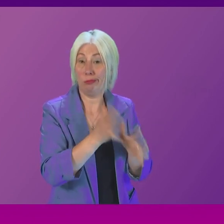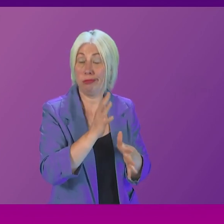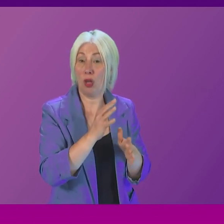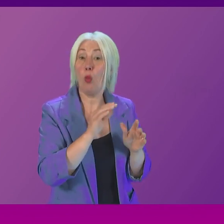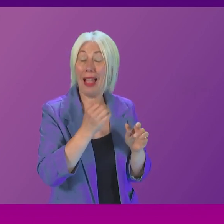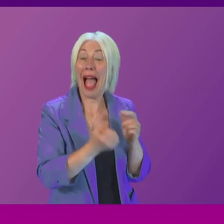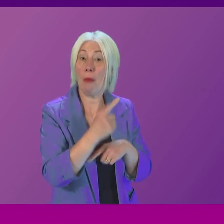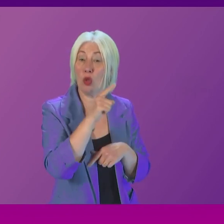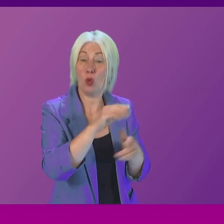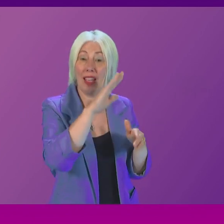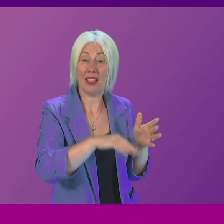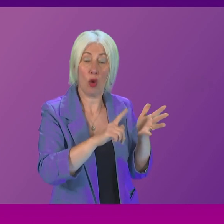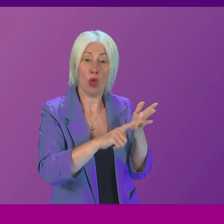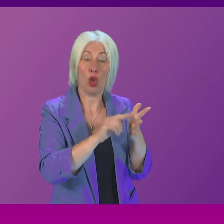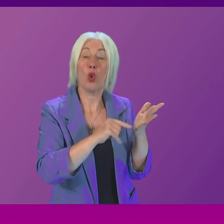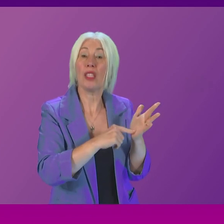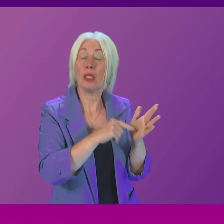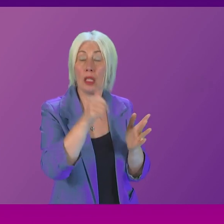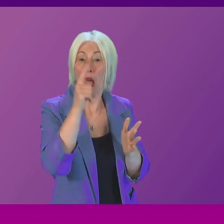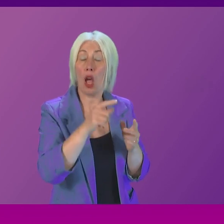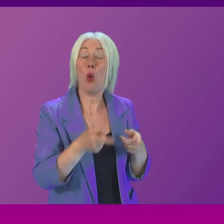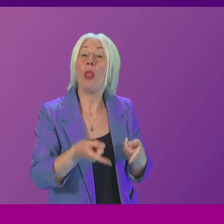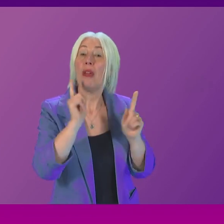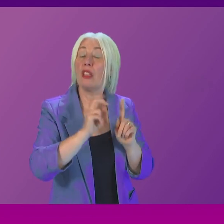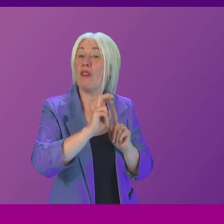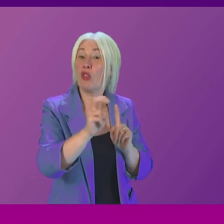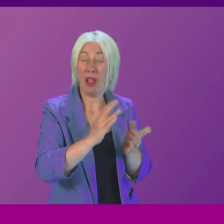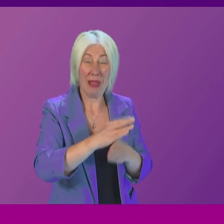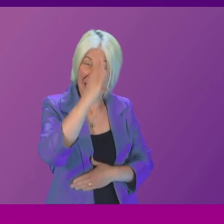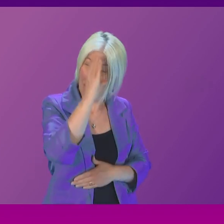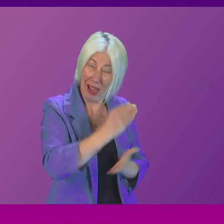in the Uists. I know that the Minister for Transport has made very clear to CalMac that it must continue